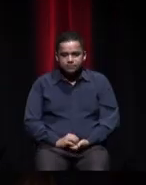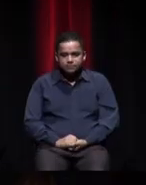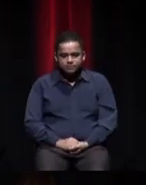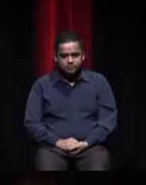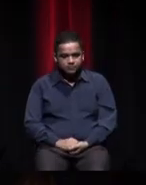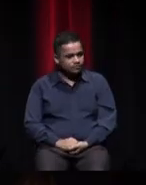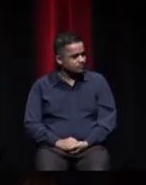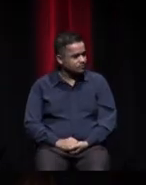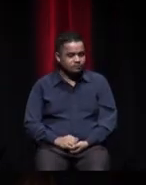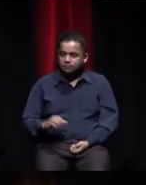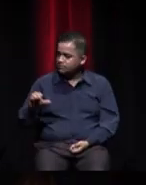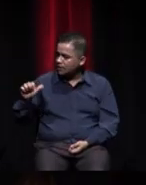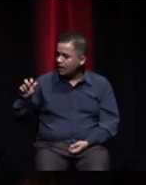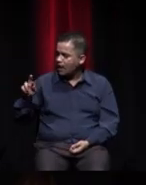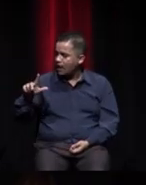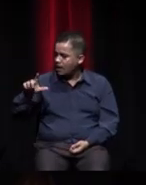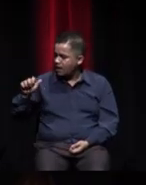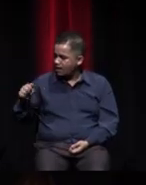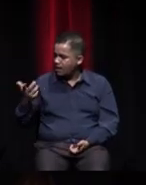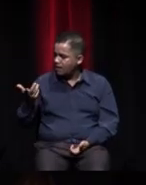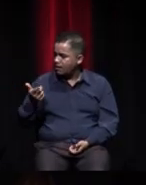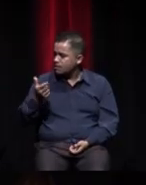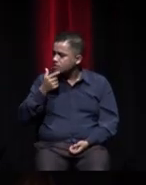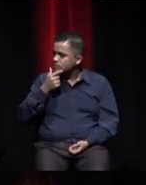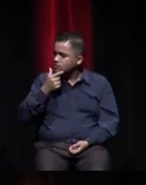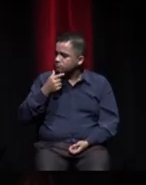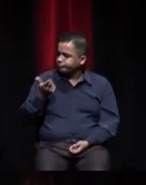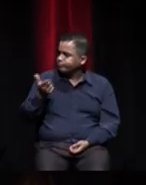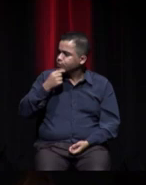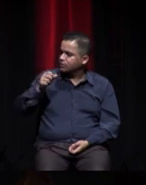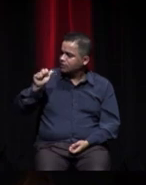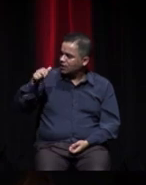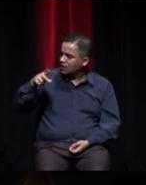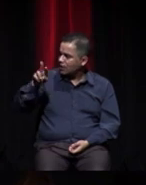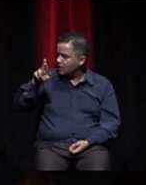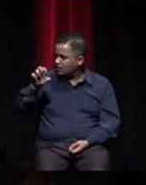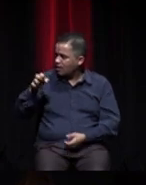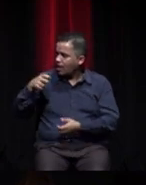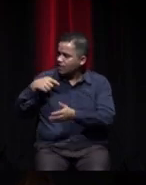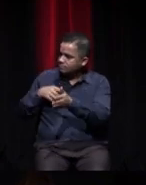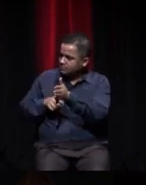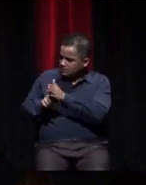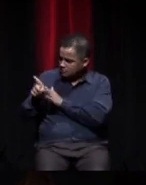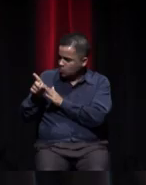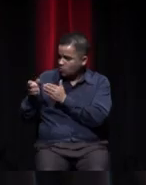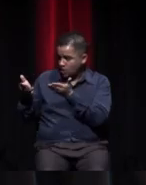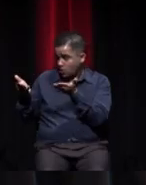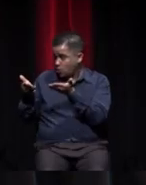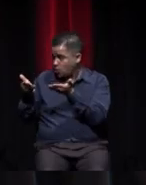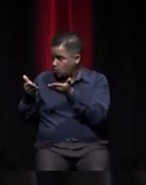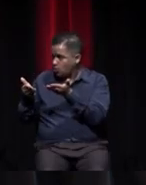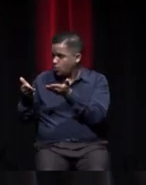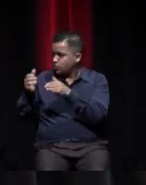Carla, André Domingues is asking the following: “Nowadays news spread, circulate